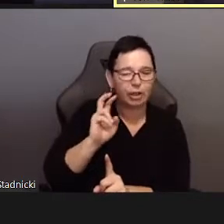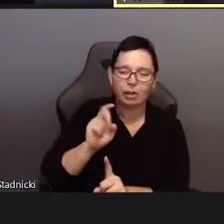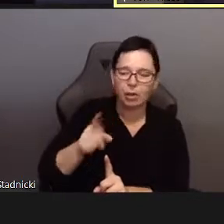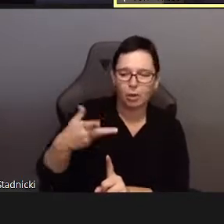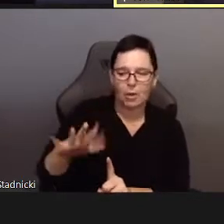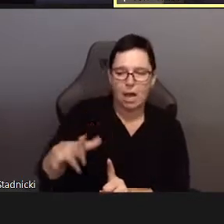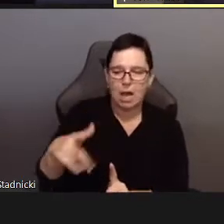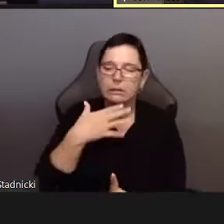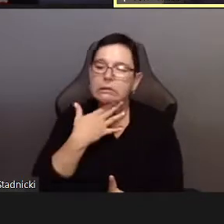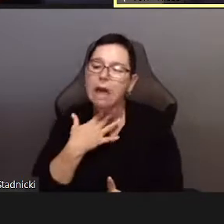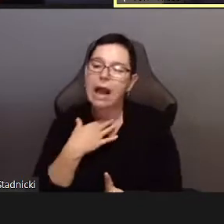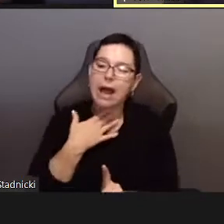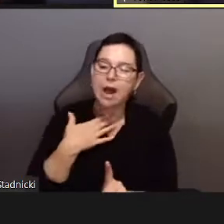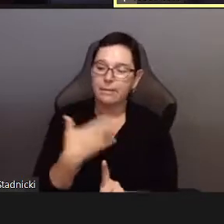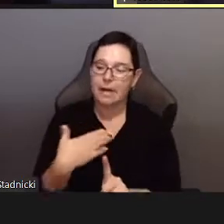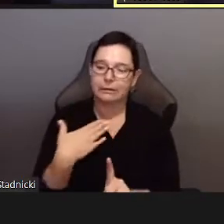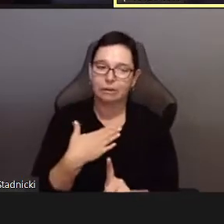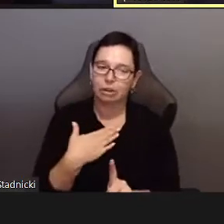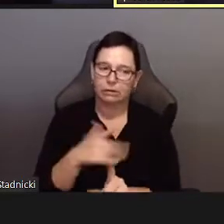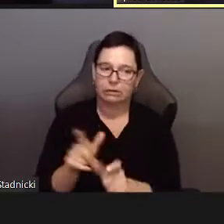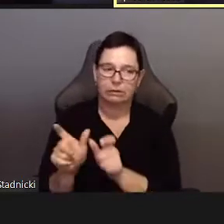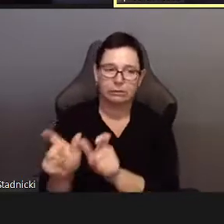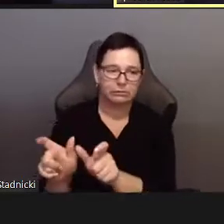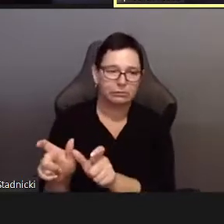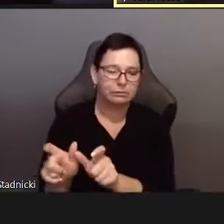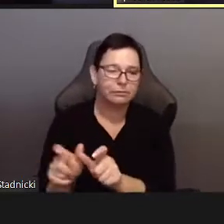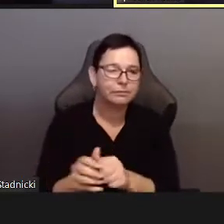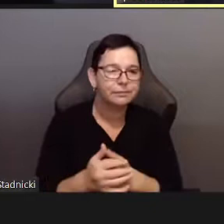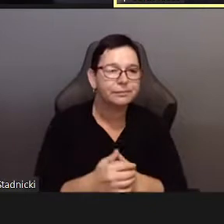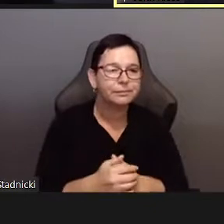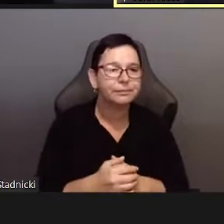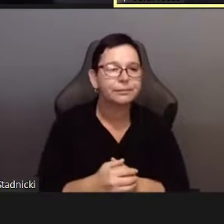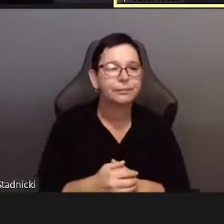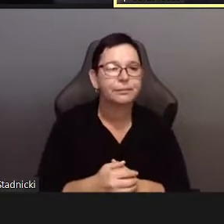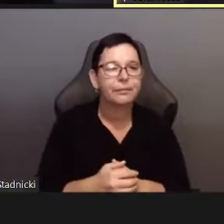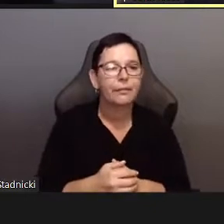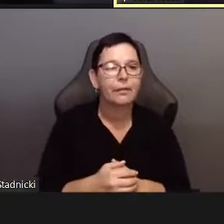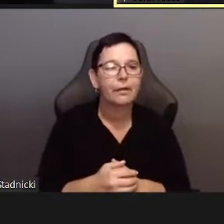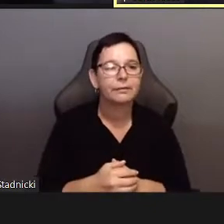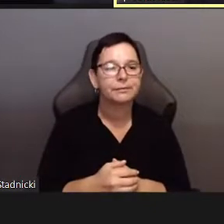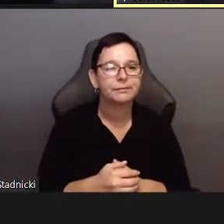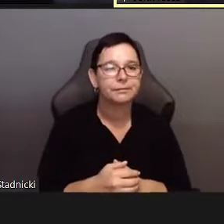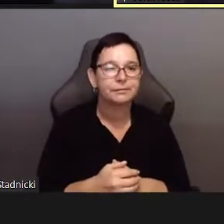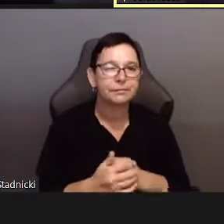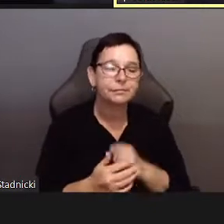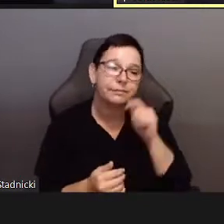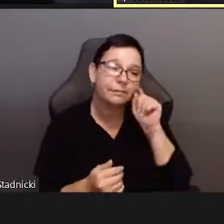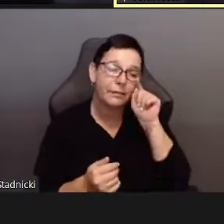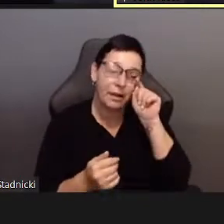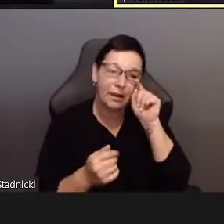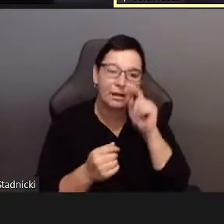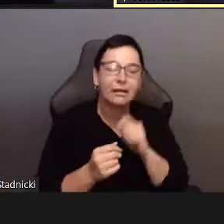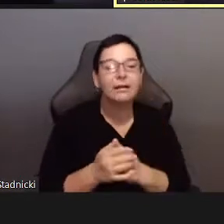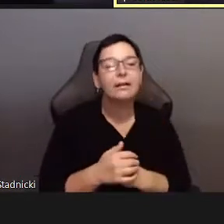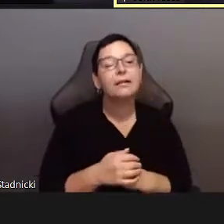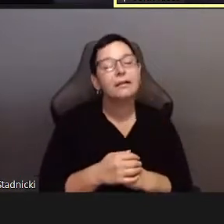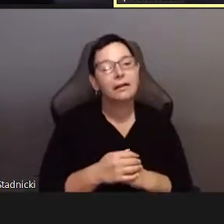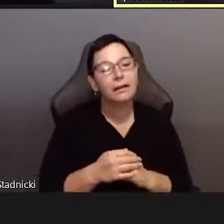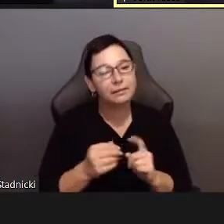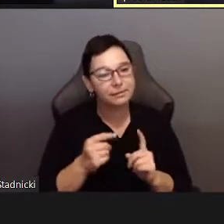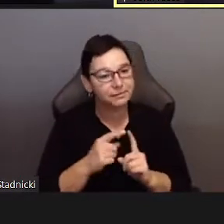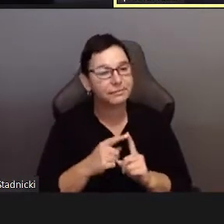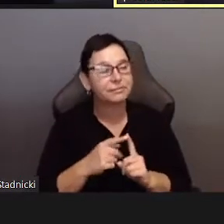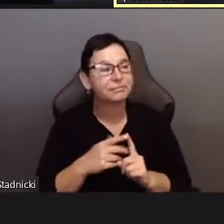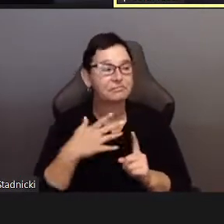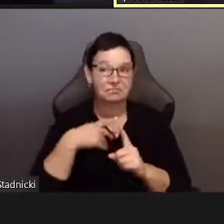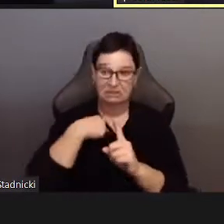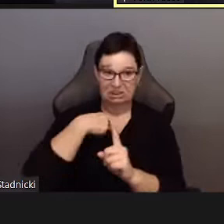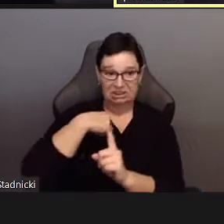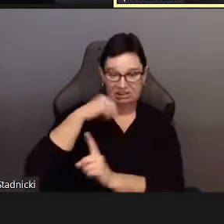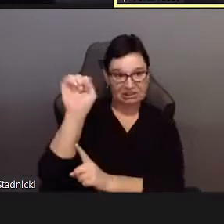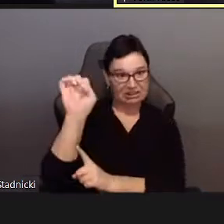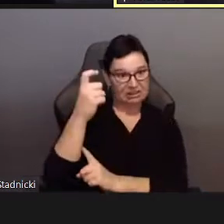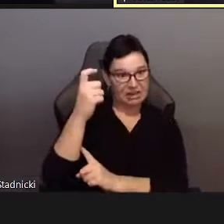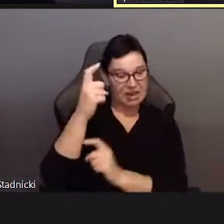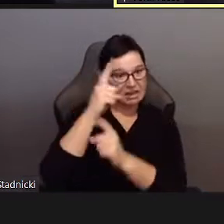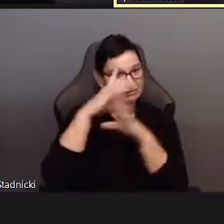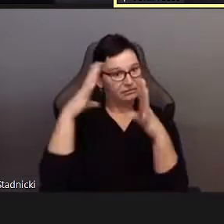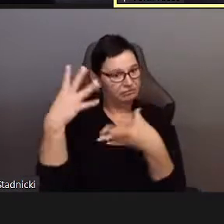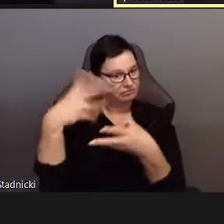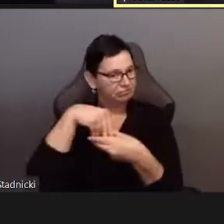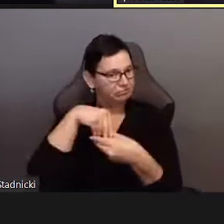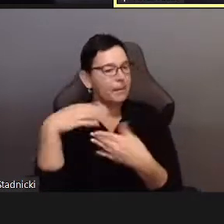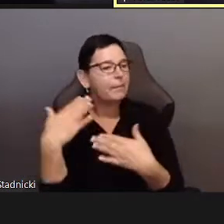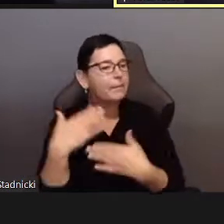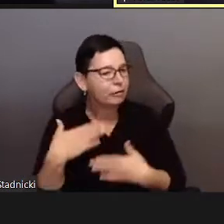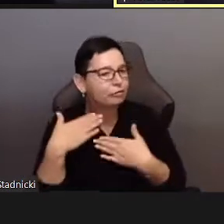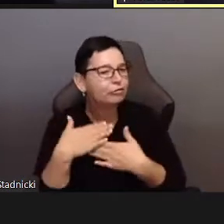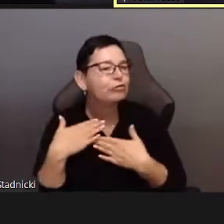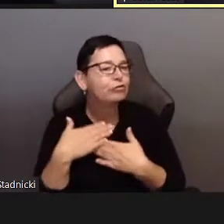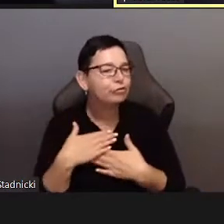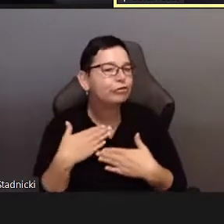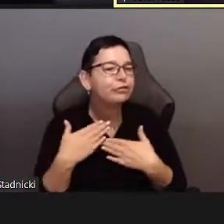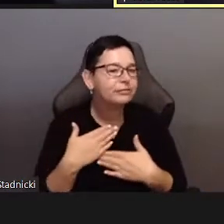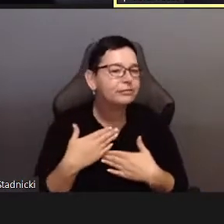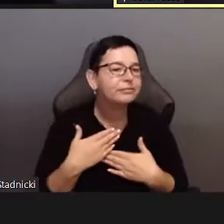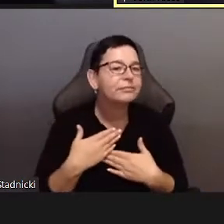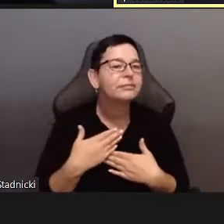I think it’s an interesting way in which pleasure is both needed but also a source of suspicion and fear.